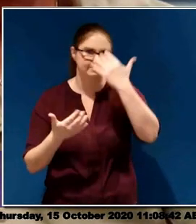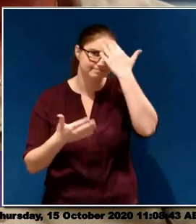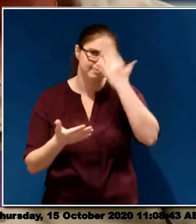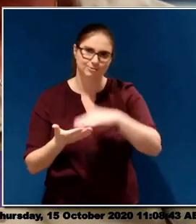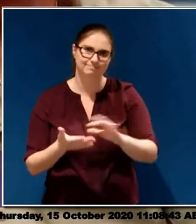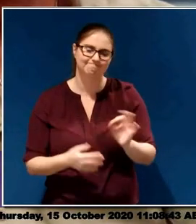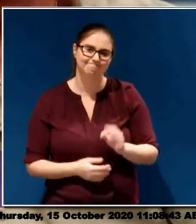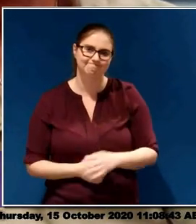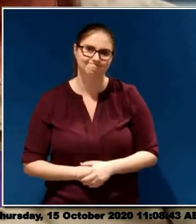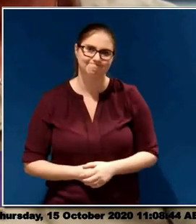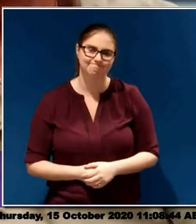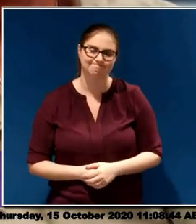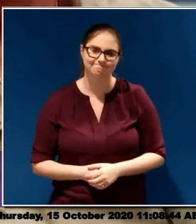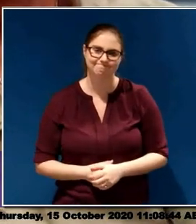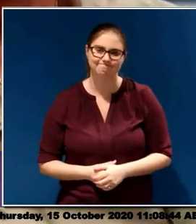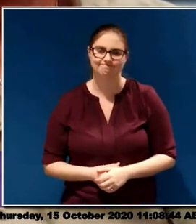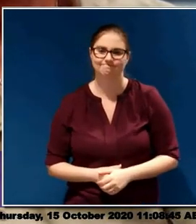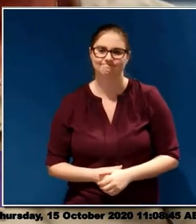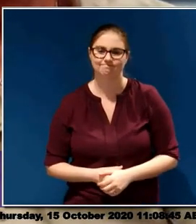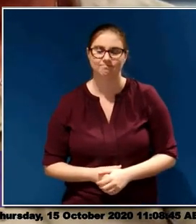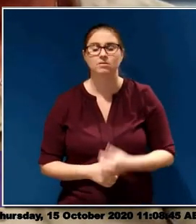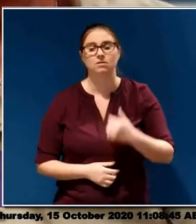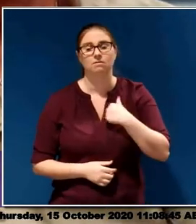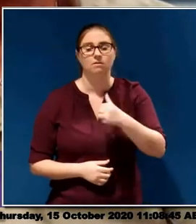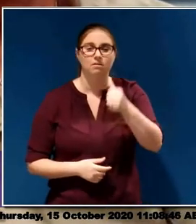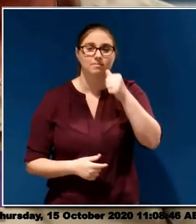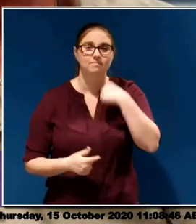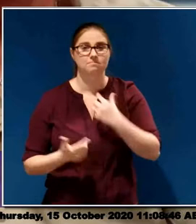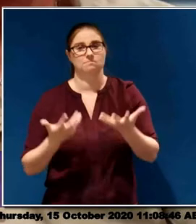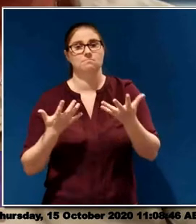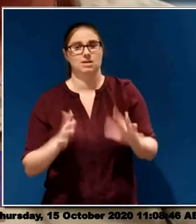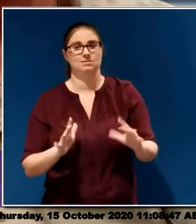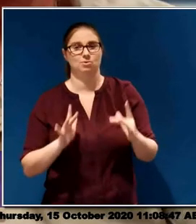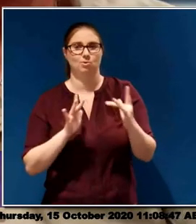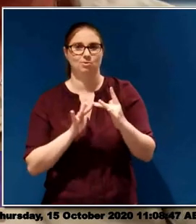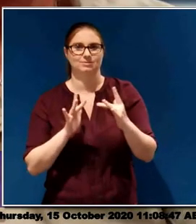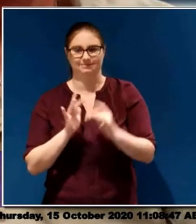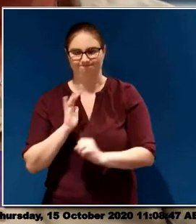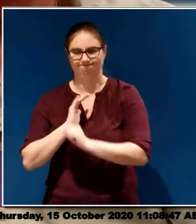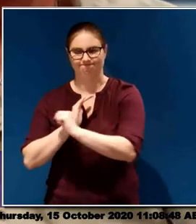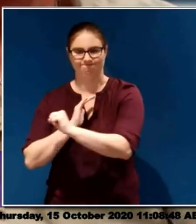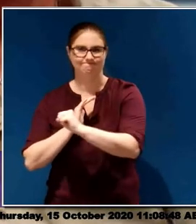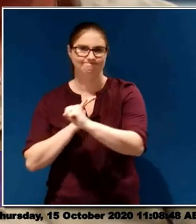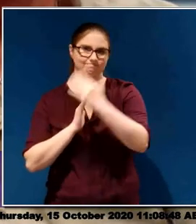And I know that I contacted his clinical psychologist and said, “what do we do”?